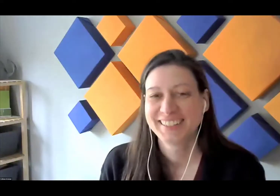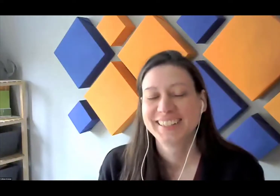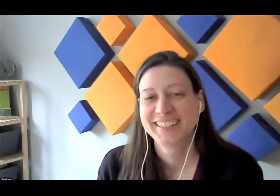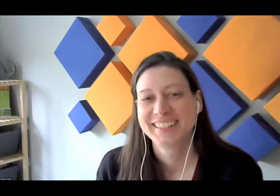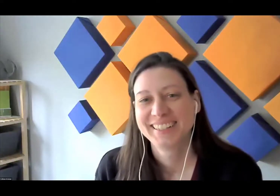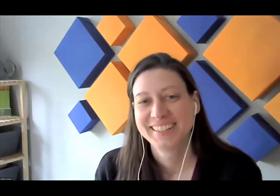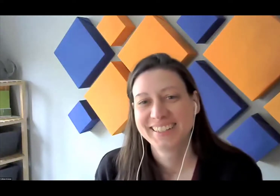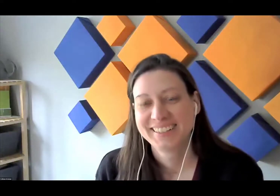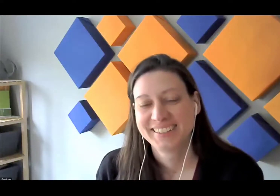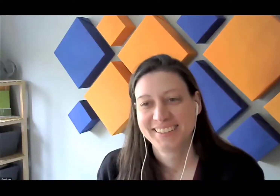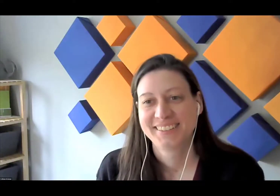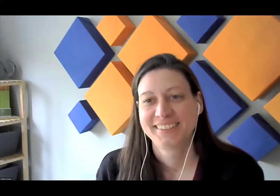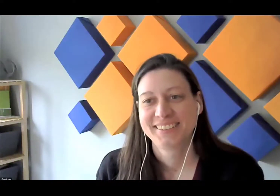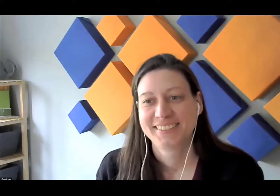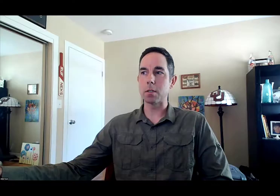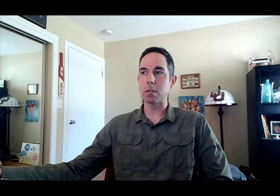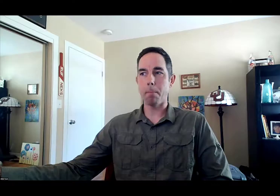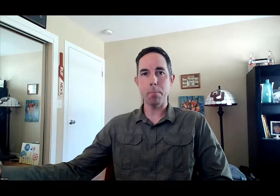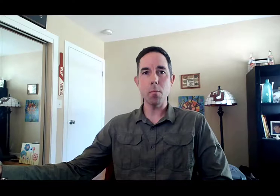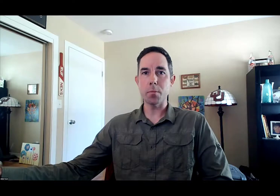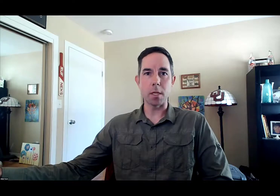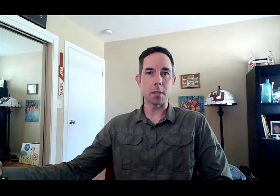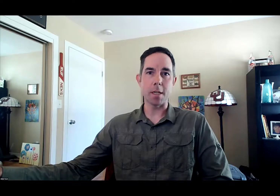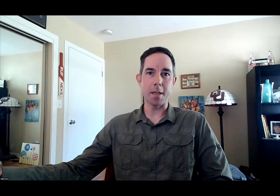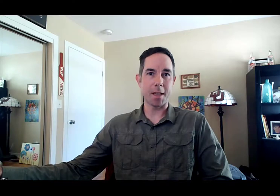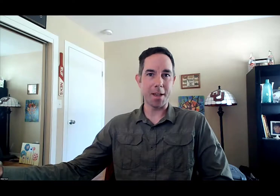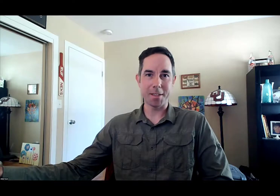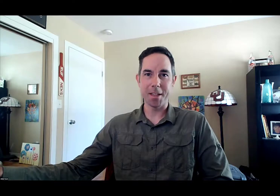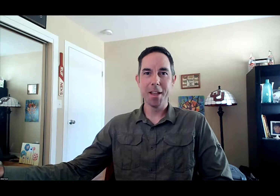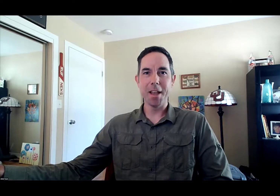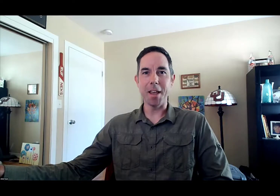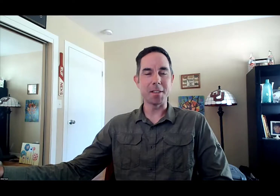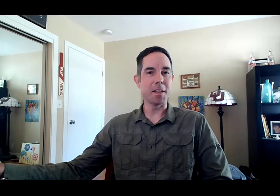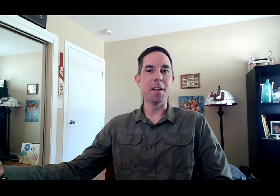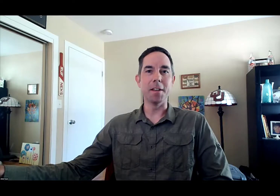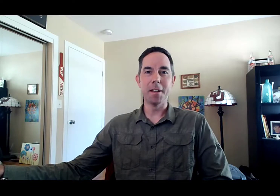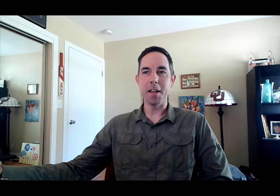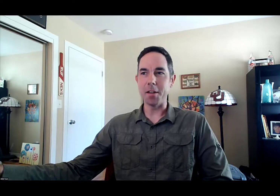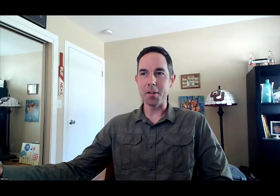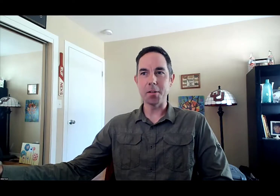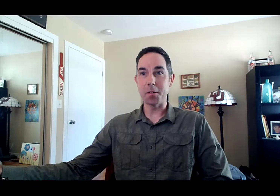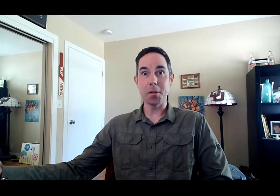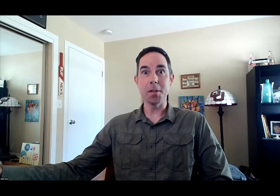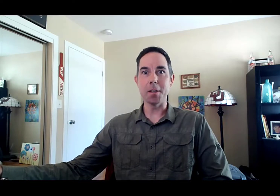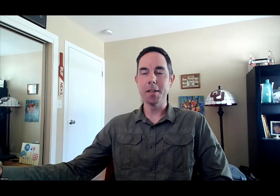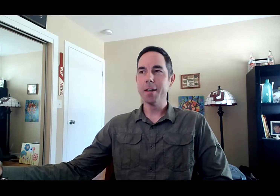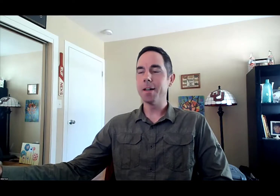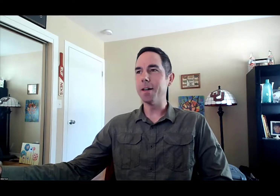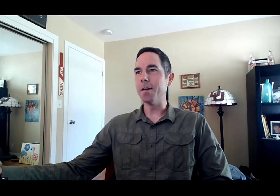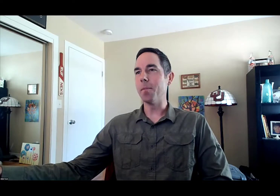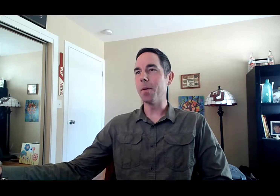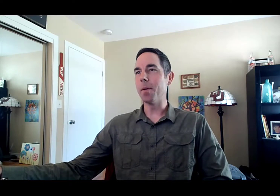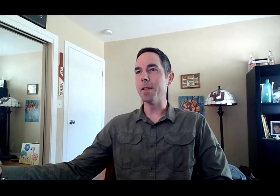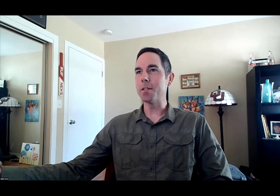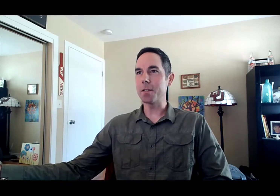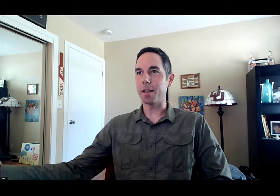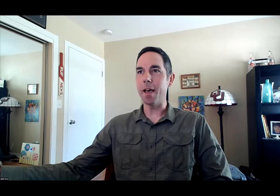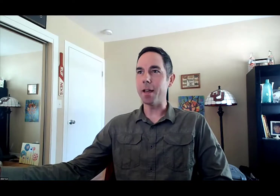It's such a subtle change that you can just change the CFS and it's done and you're good. And it's just like that.